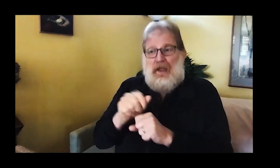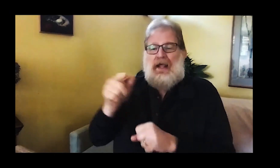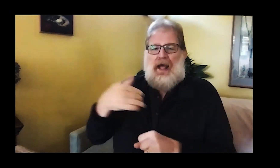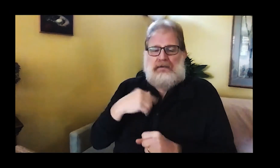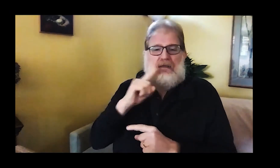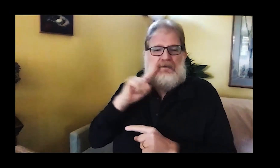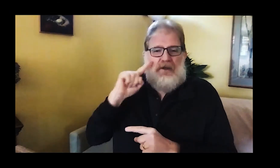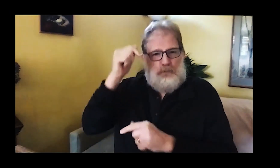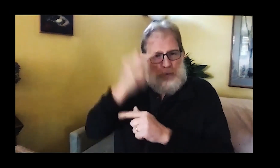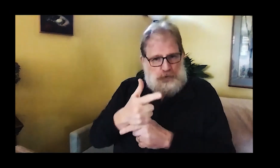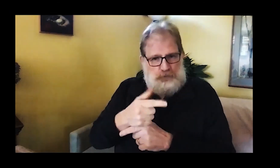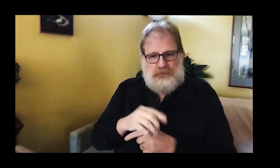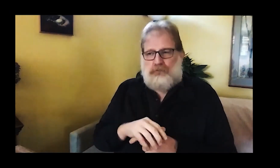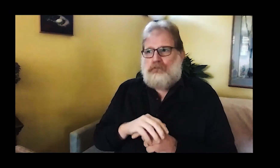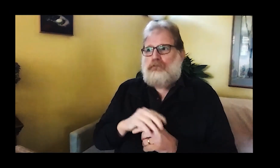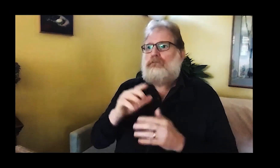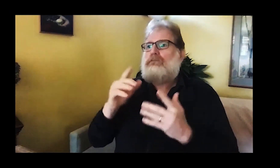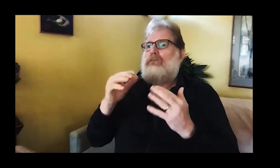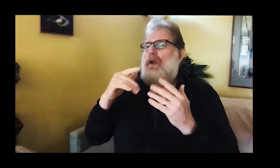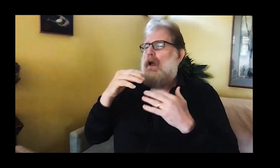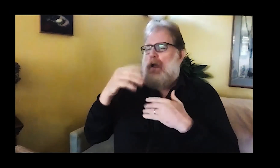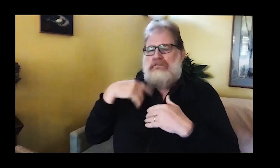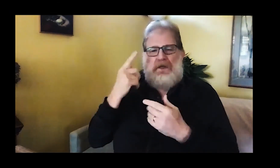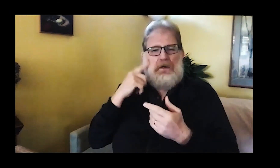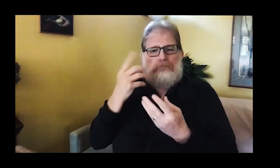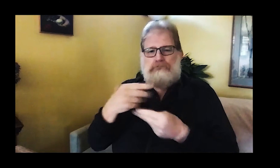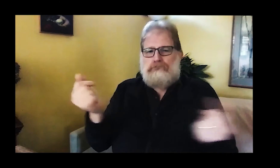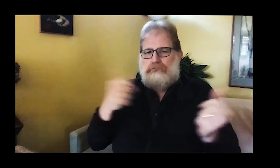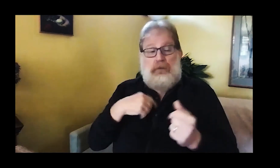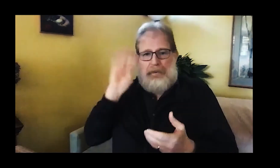work a little bit. He has a Deaf brother. Bill does, and I hadn't heard from him for a while,